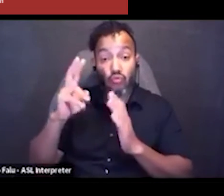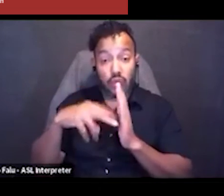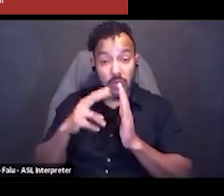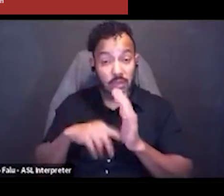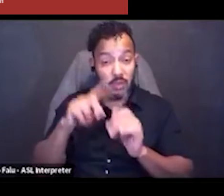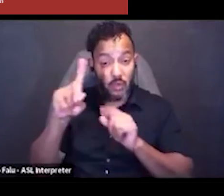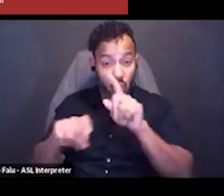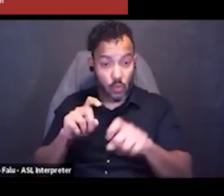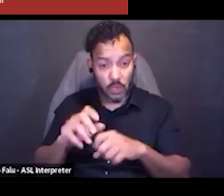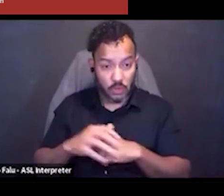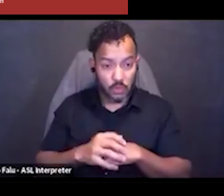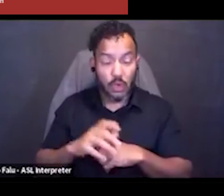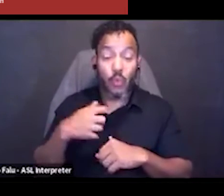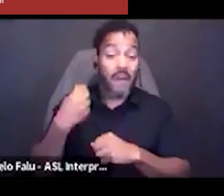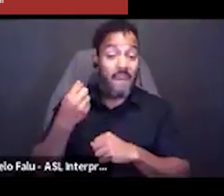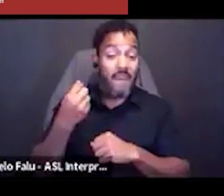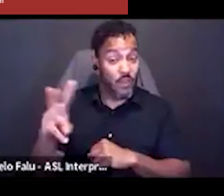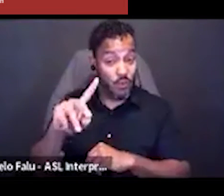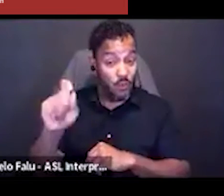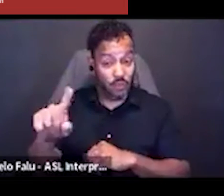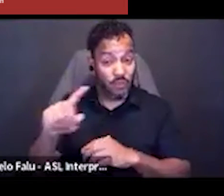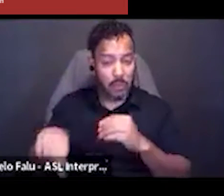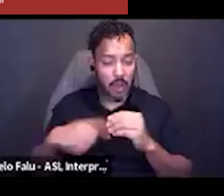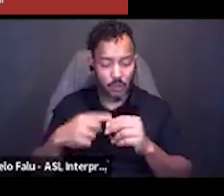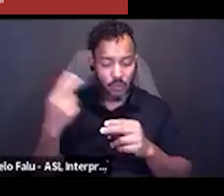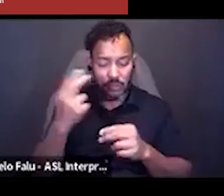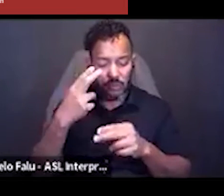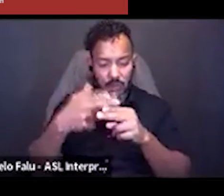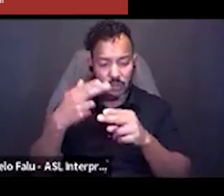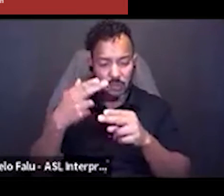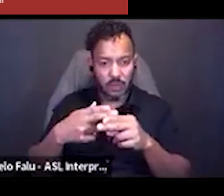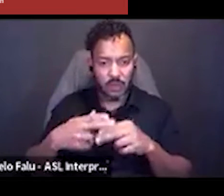We've gotten a few questions about something called the REAADI Act.